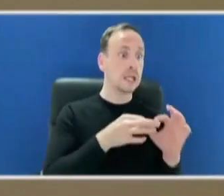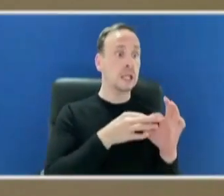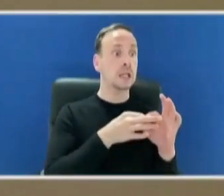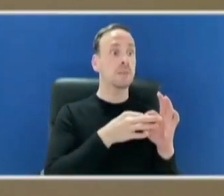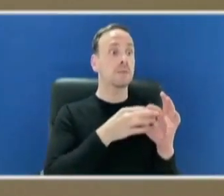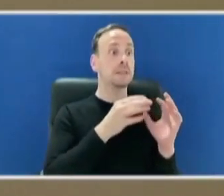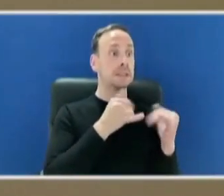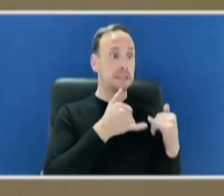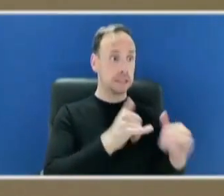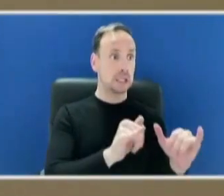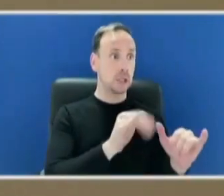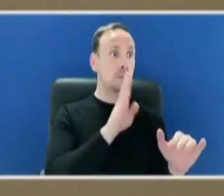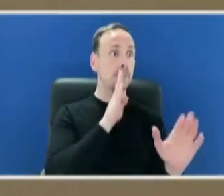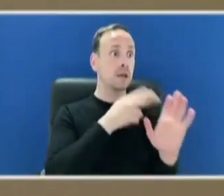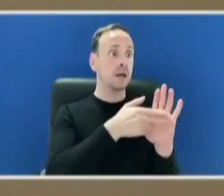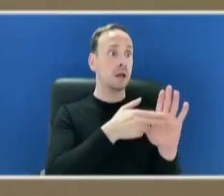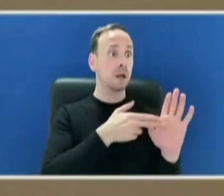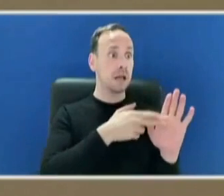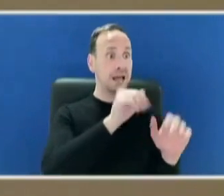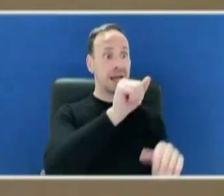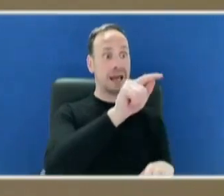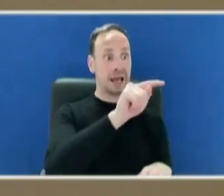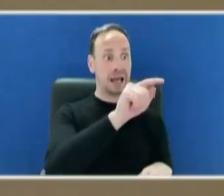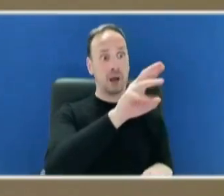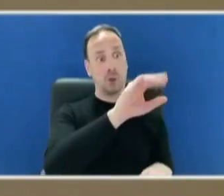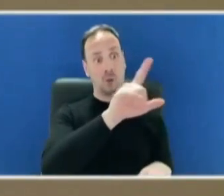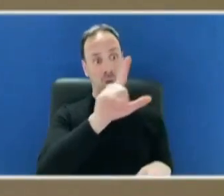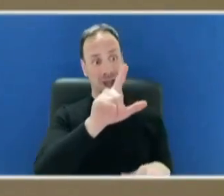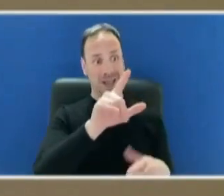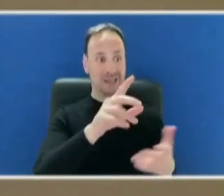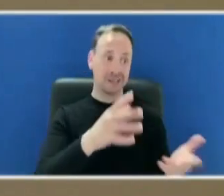While this recommendation may not be perfect for everyone,